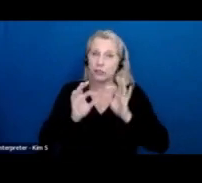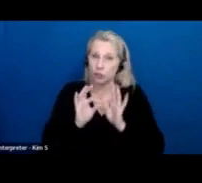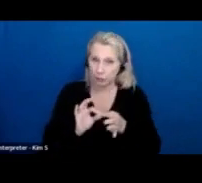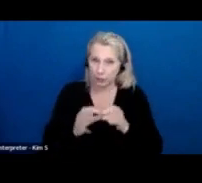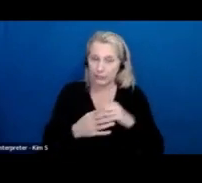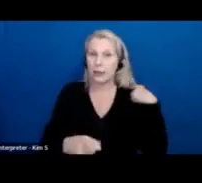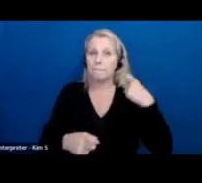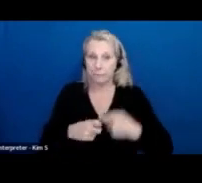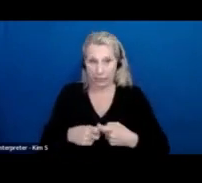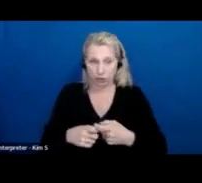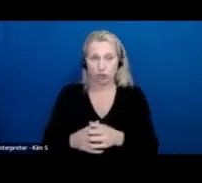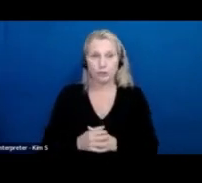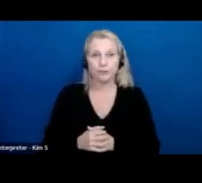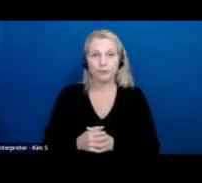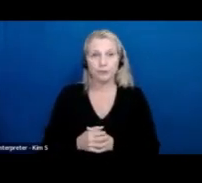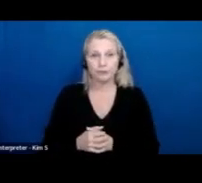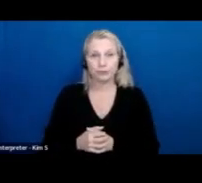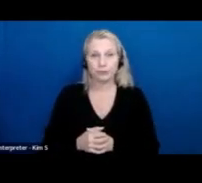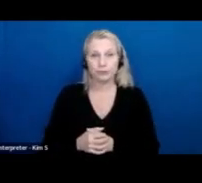Spanish. You can access the